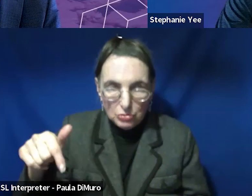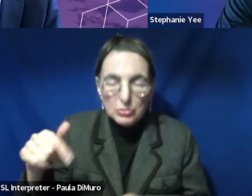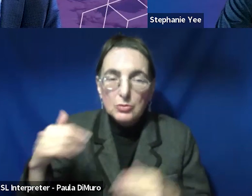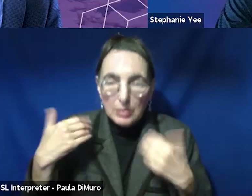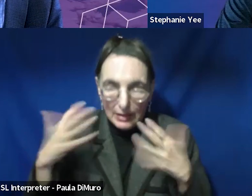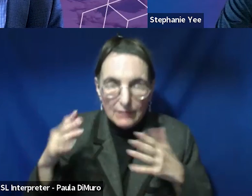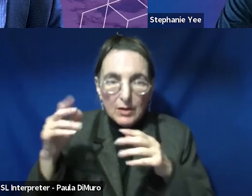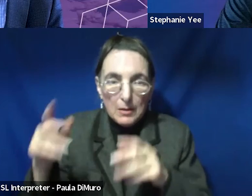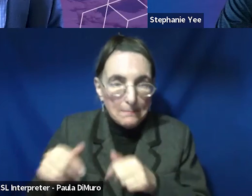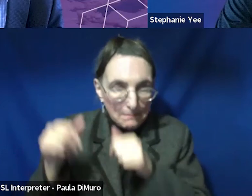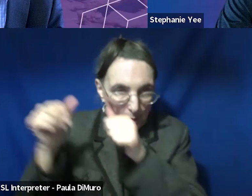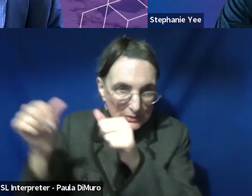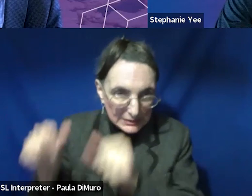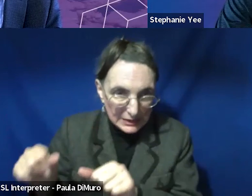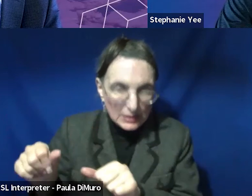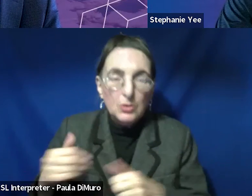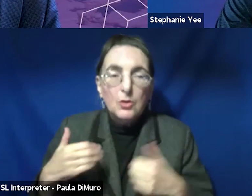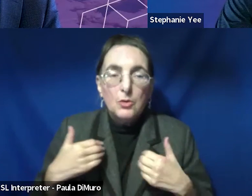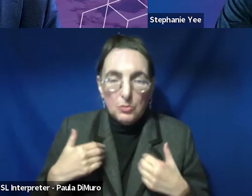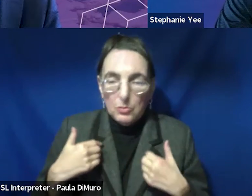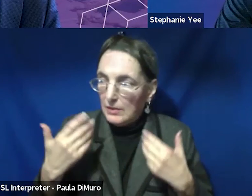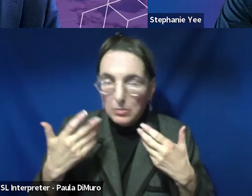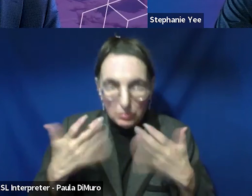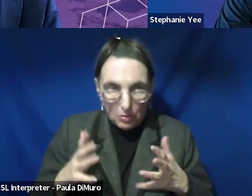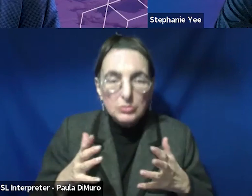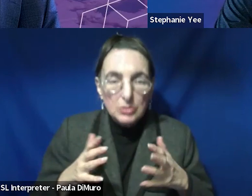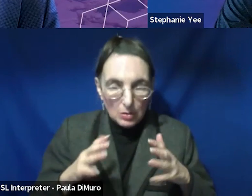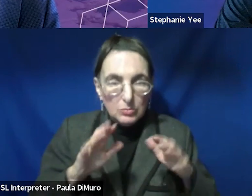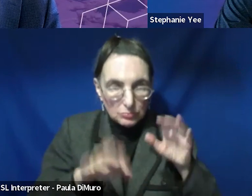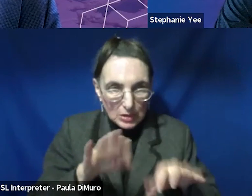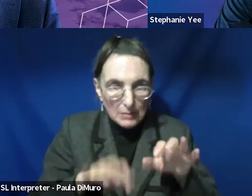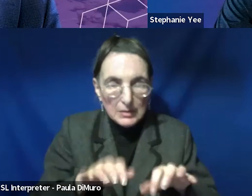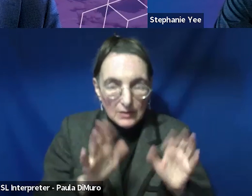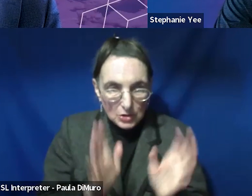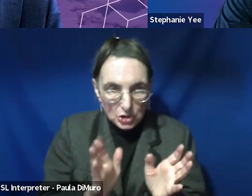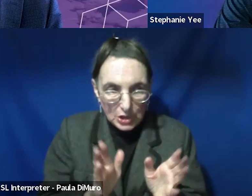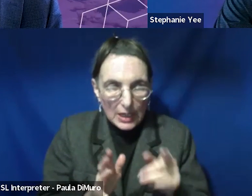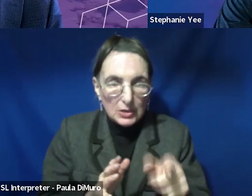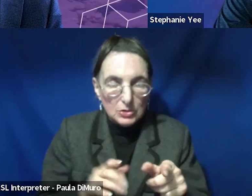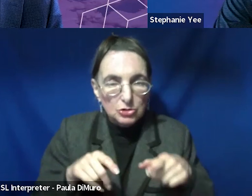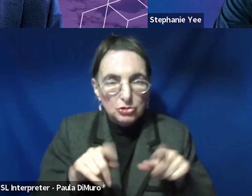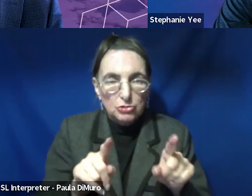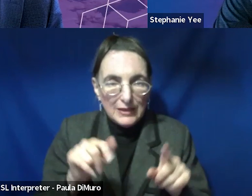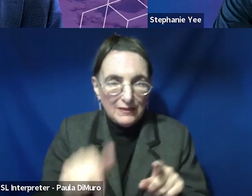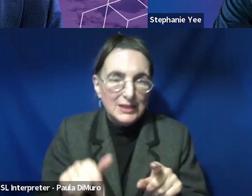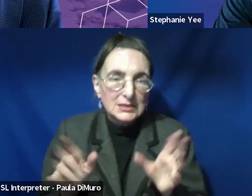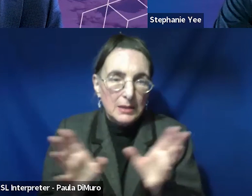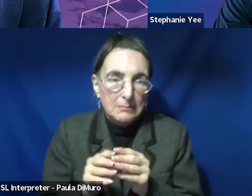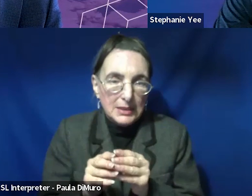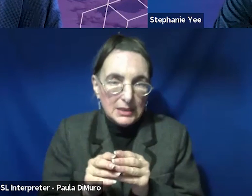and that we have put in the chat during this session.